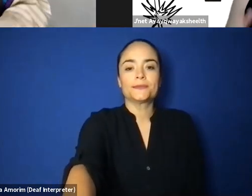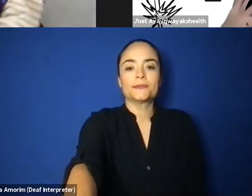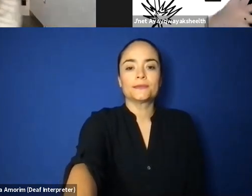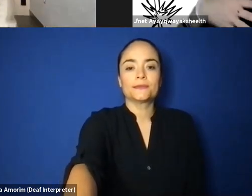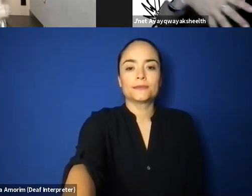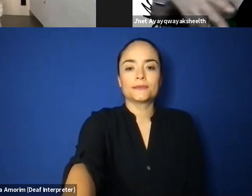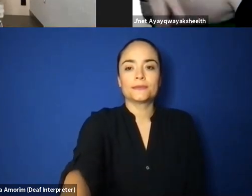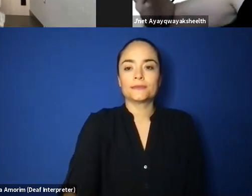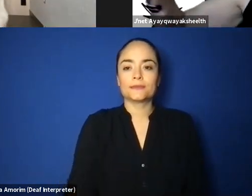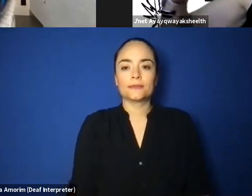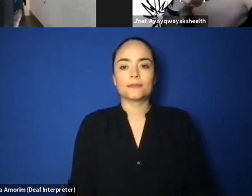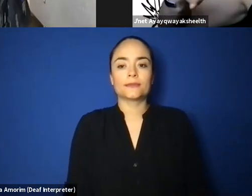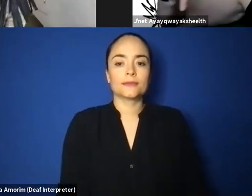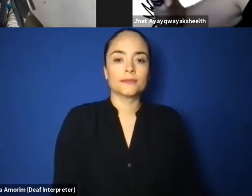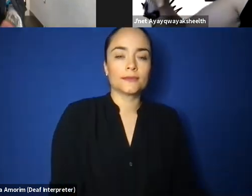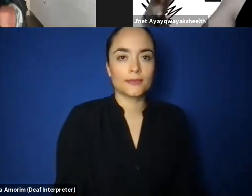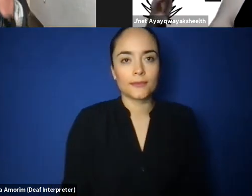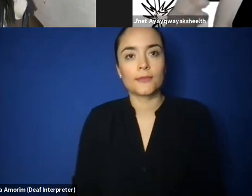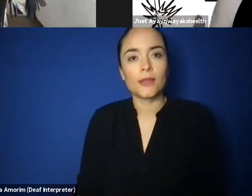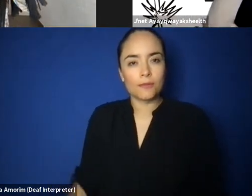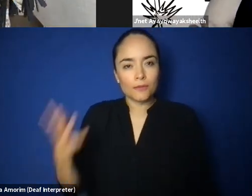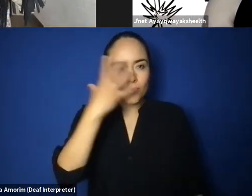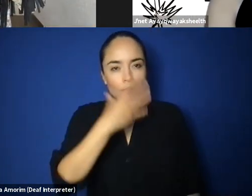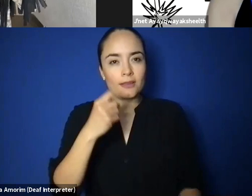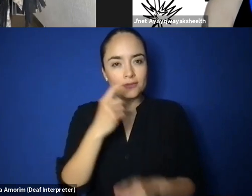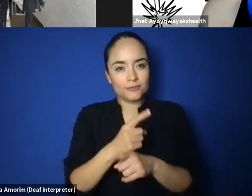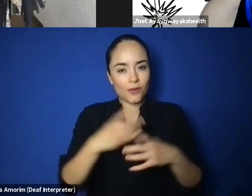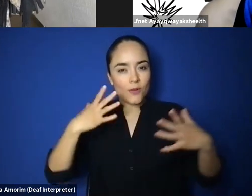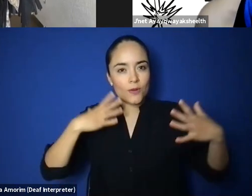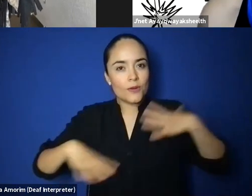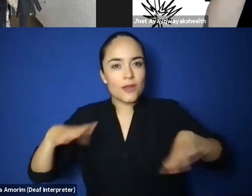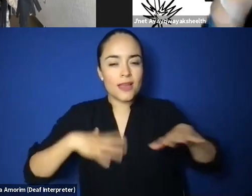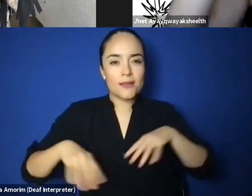regalia does move like the grass. I think that you described that quite beautifully.